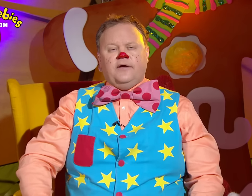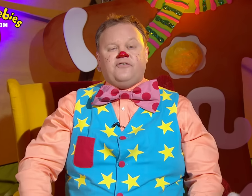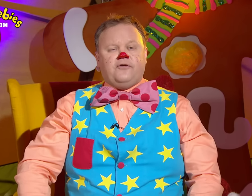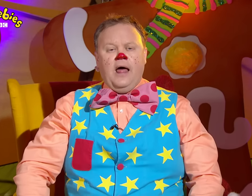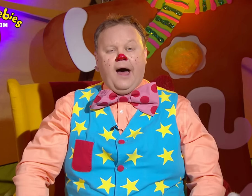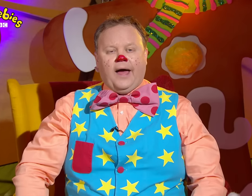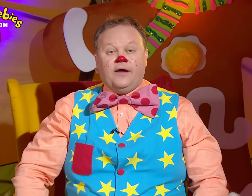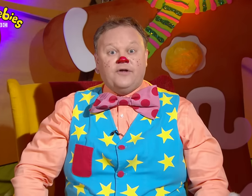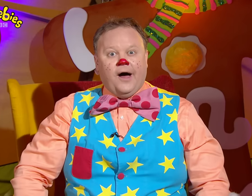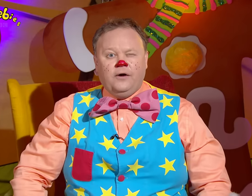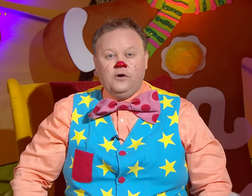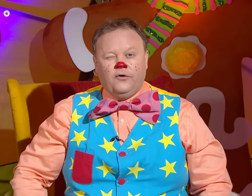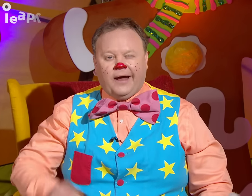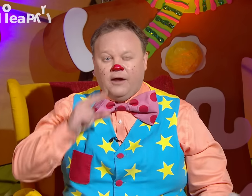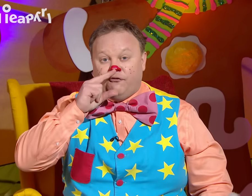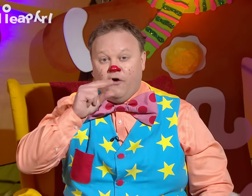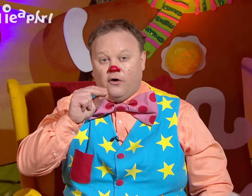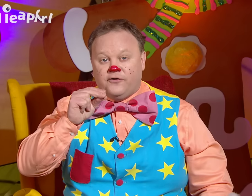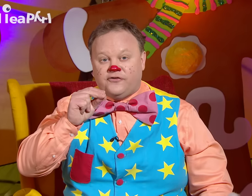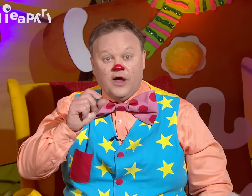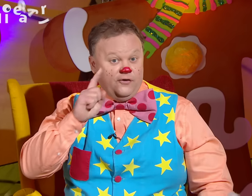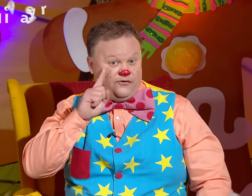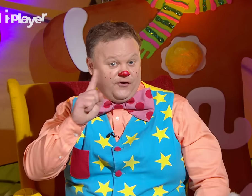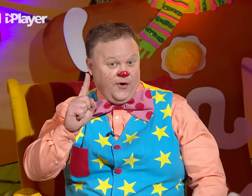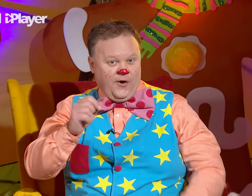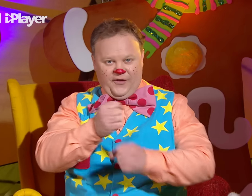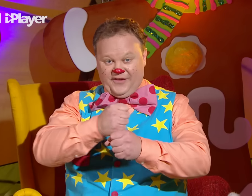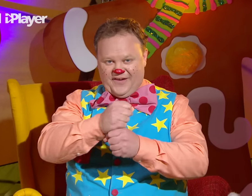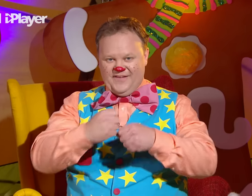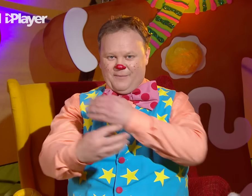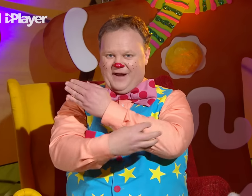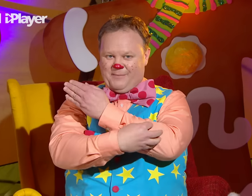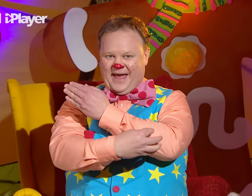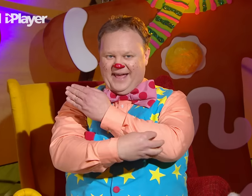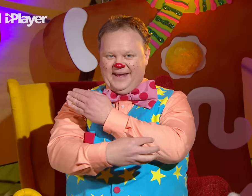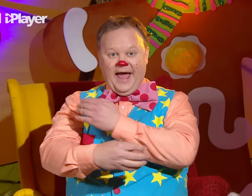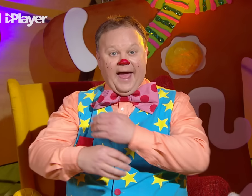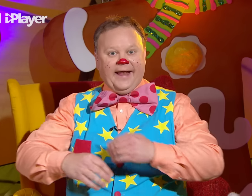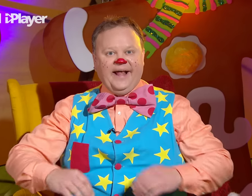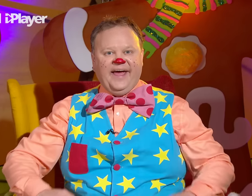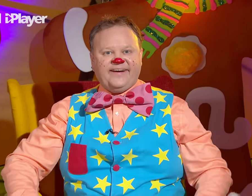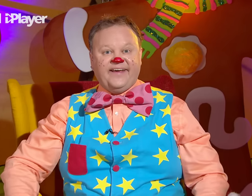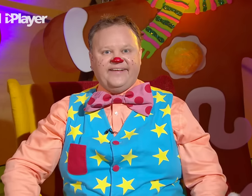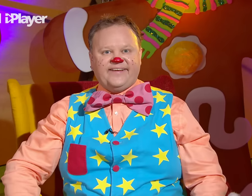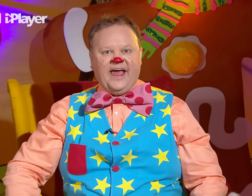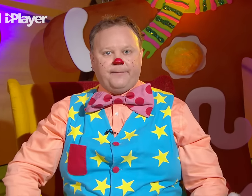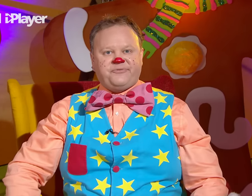a sly and hungry fox saw the gingerbread man and licked his lips